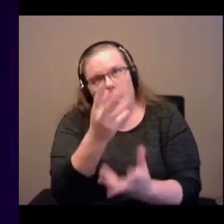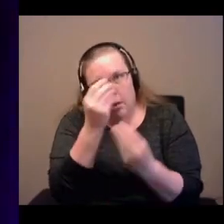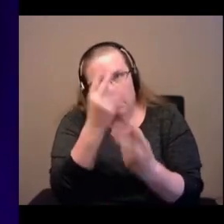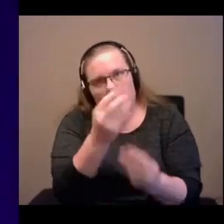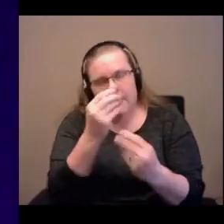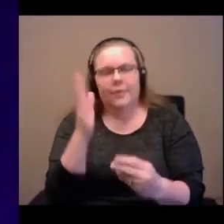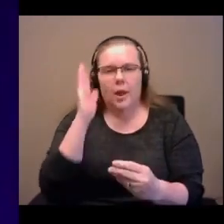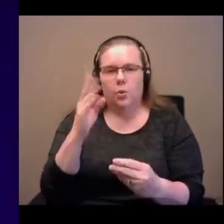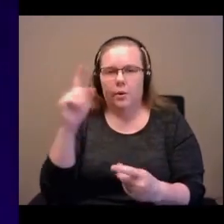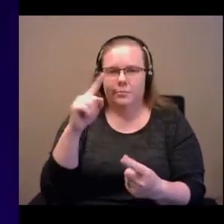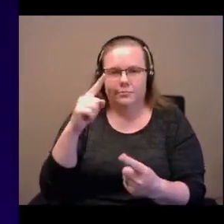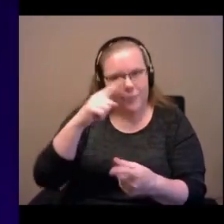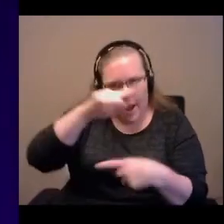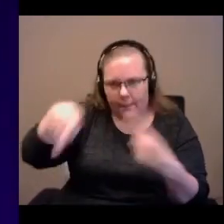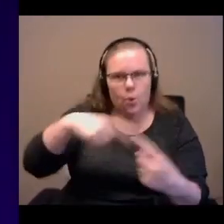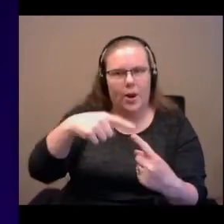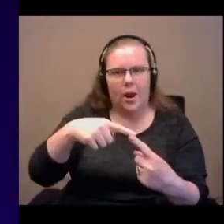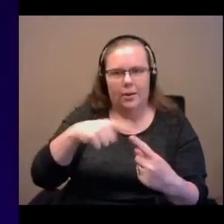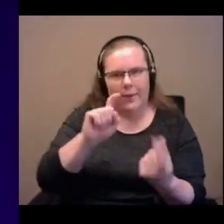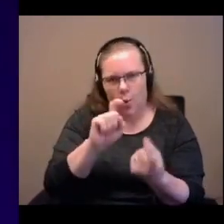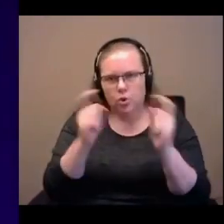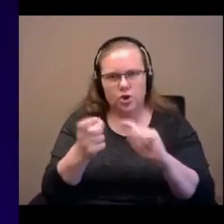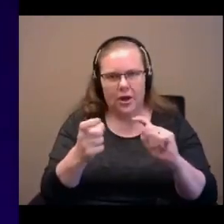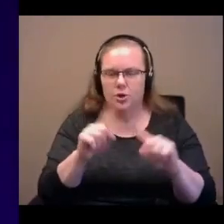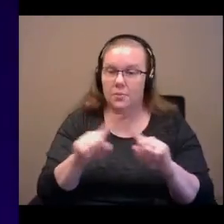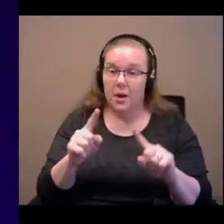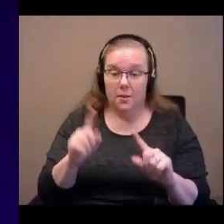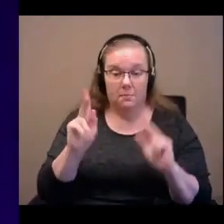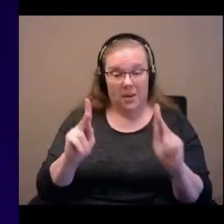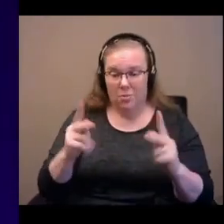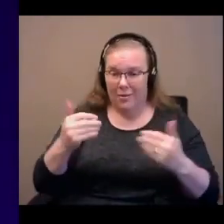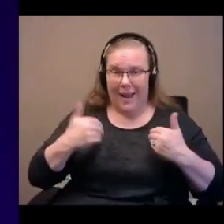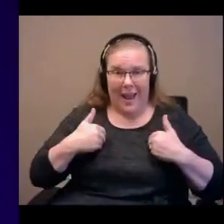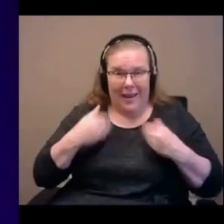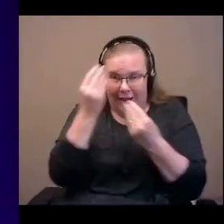Here’s the problem. Many people have the information and they’re just not that interested,